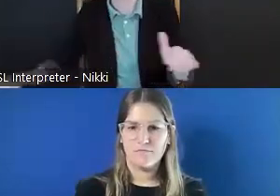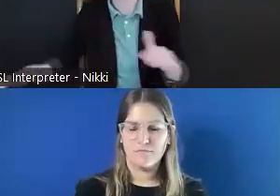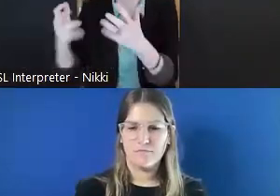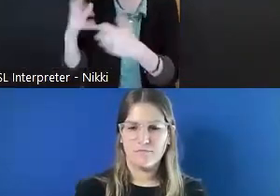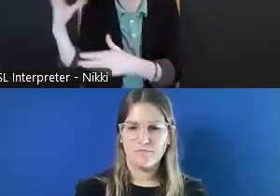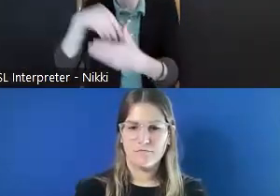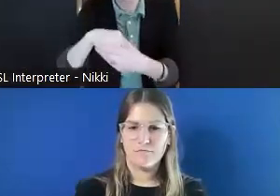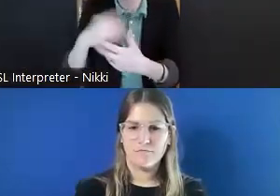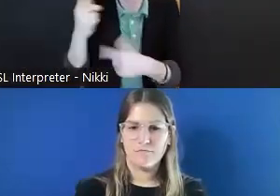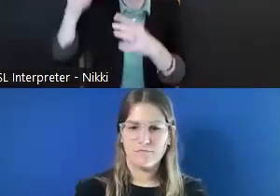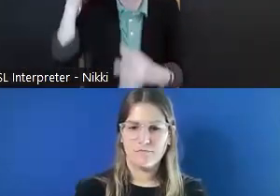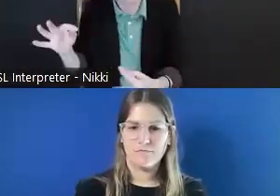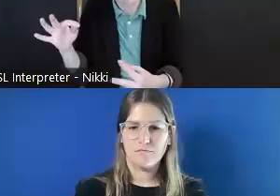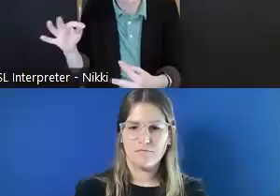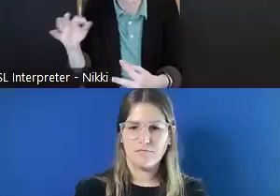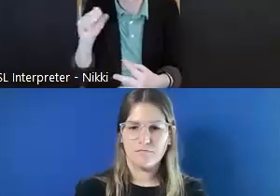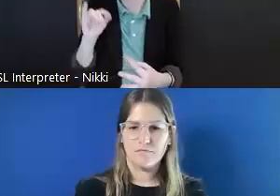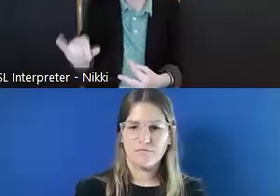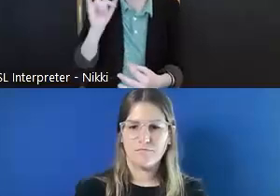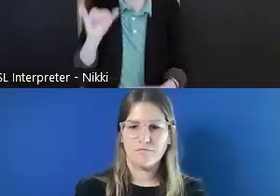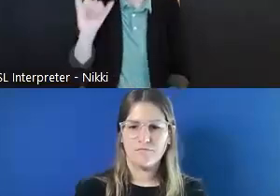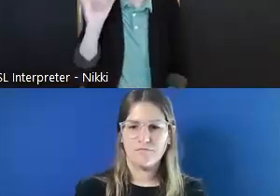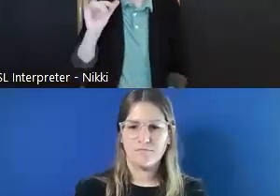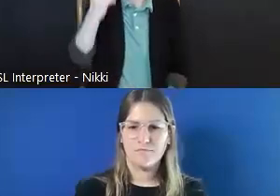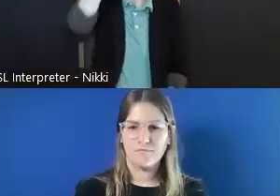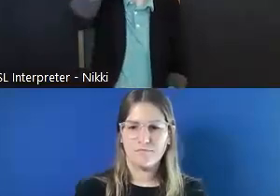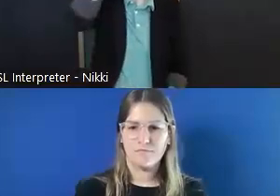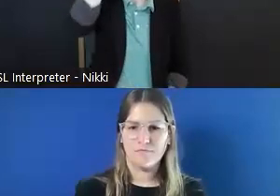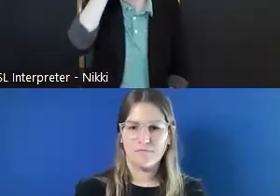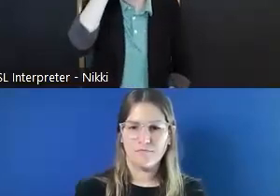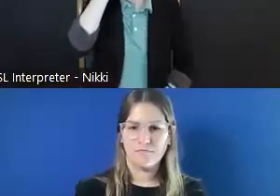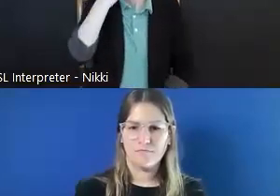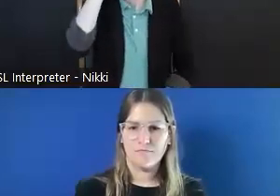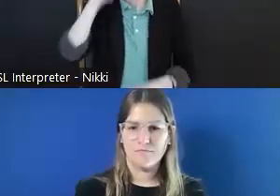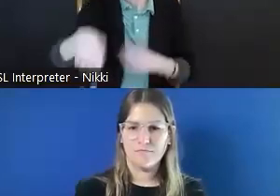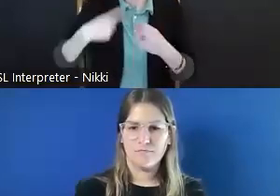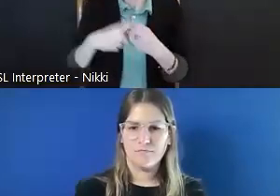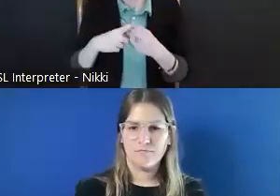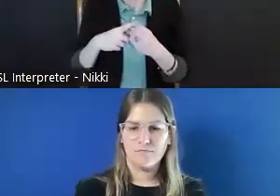need I hadn't thought about um when it came to thinking about shifting diets and you know maybe